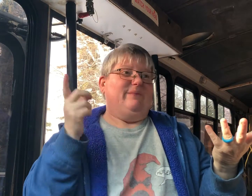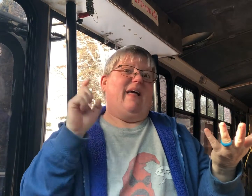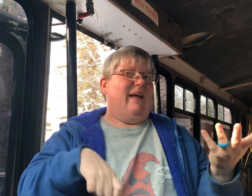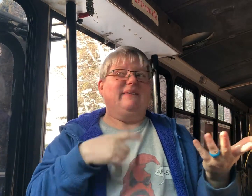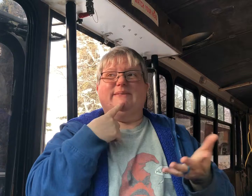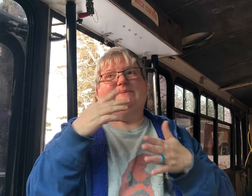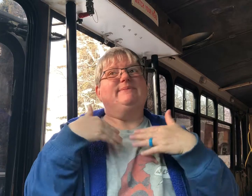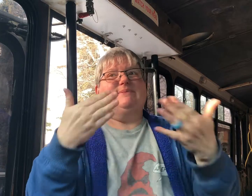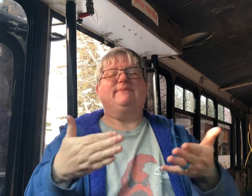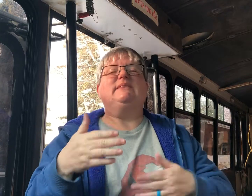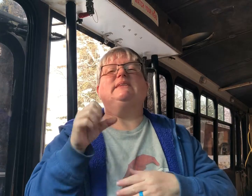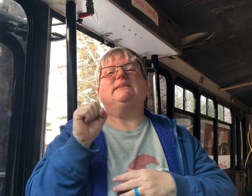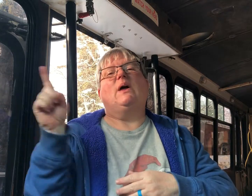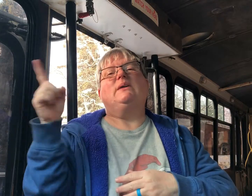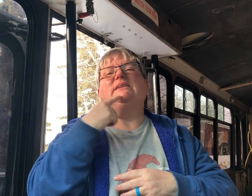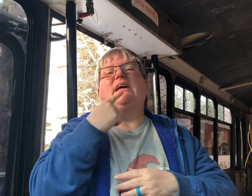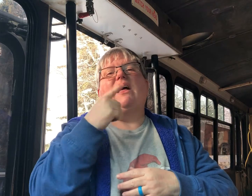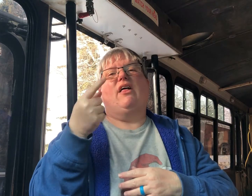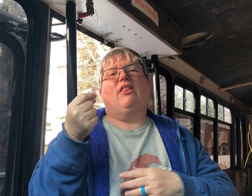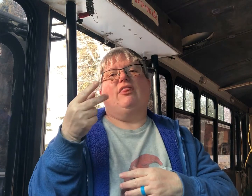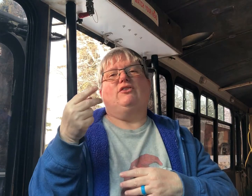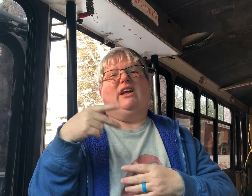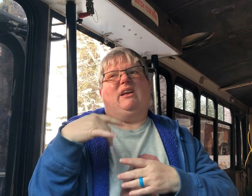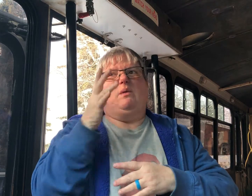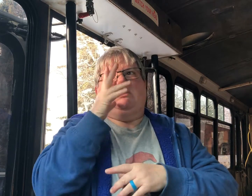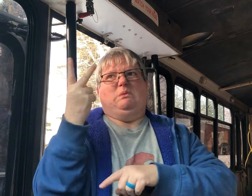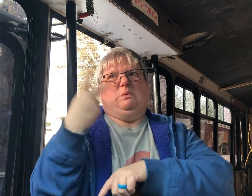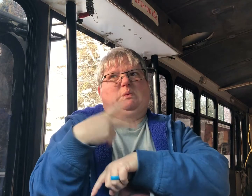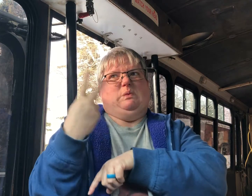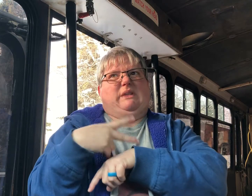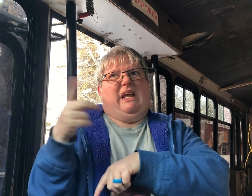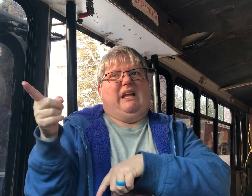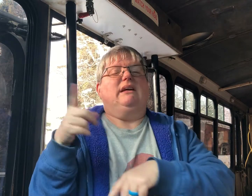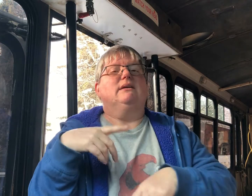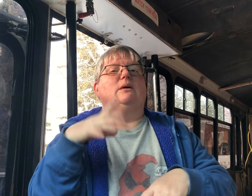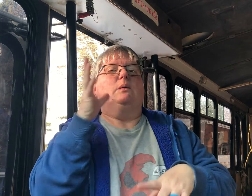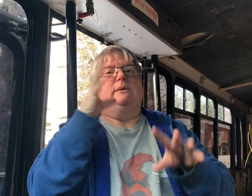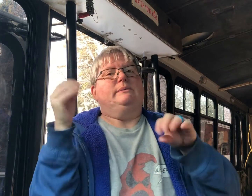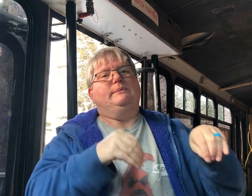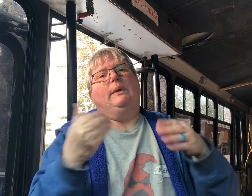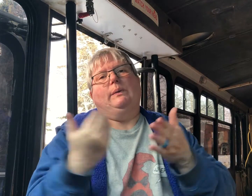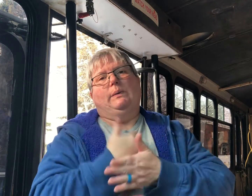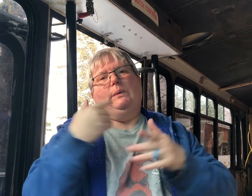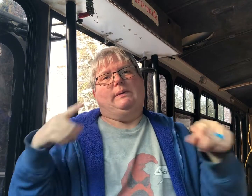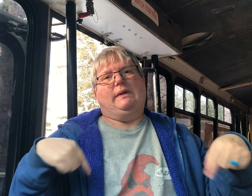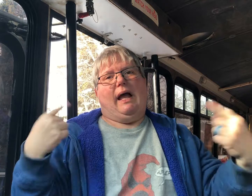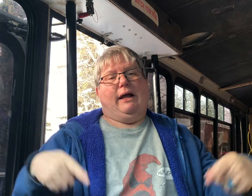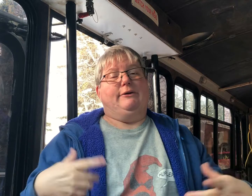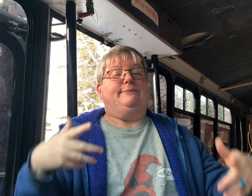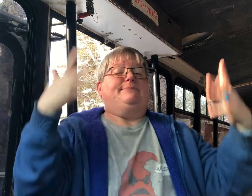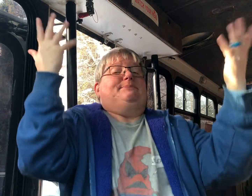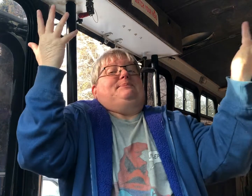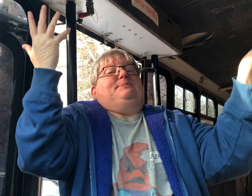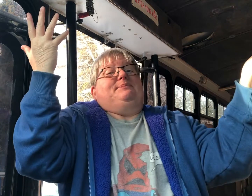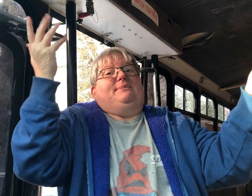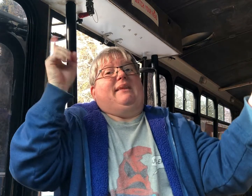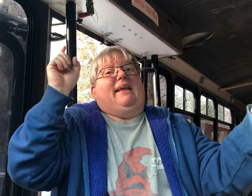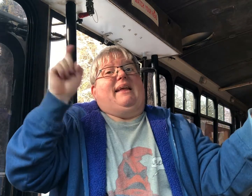So I told them to go ahead. He said, "Thursday". So two days, and they'll put new tires on.